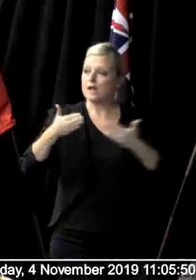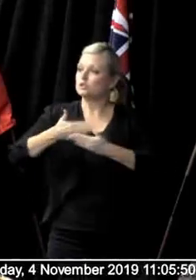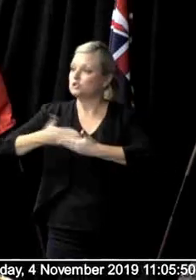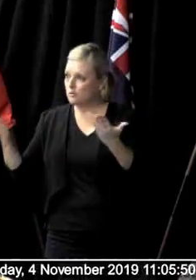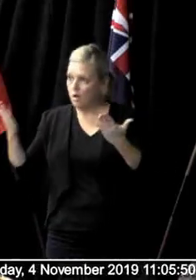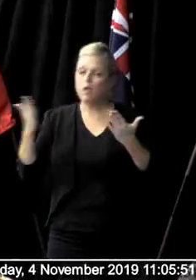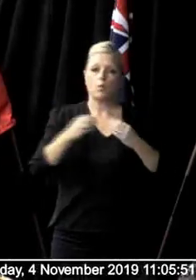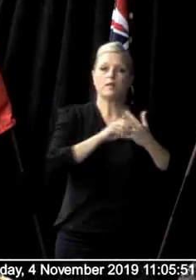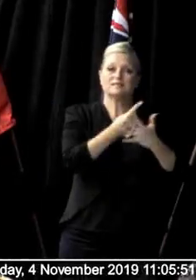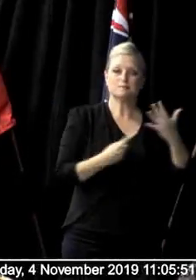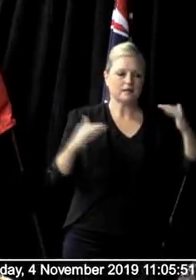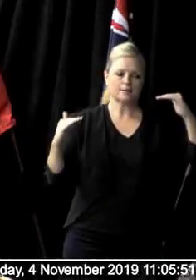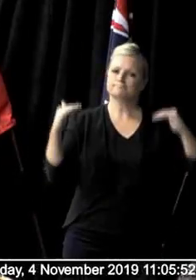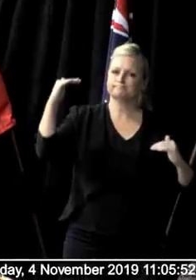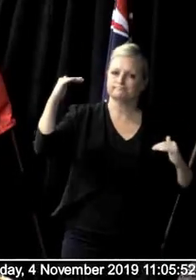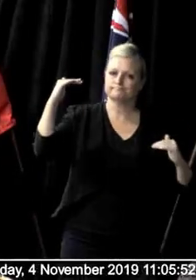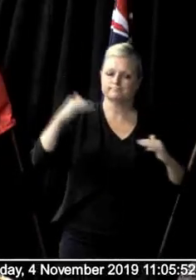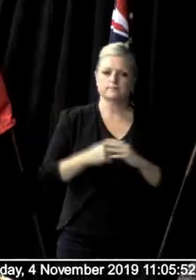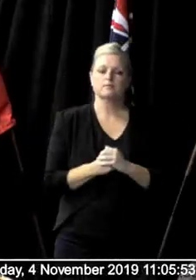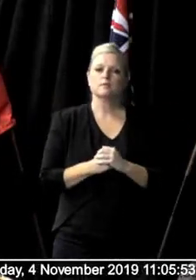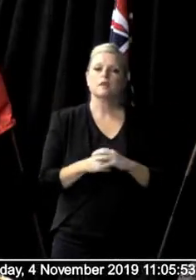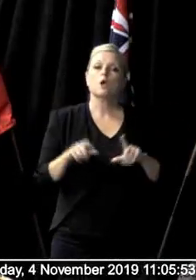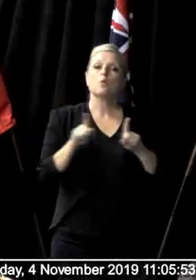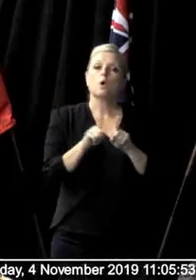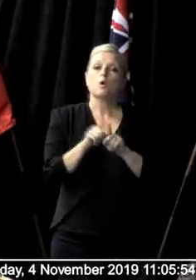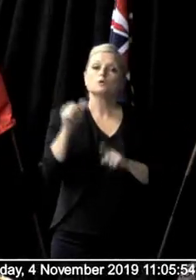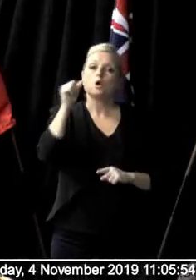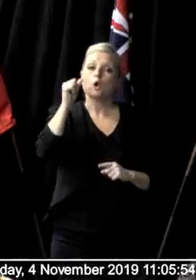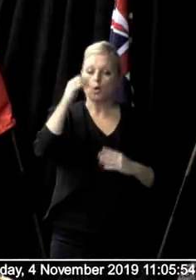We also know that educational attainment is one of the greatest predictors